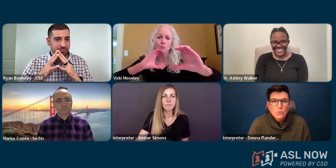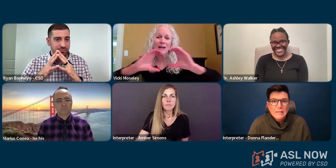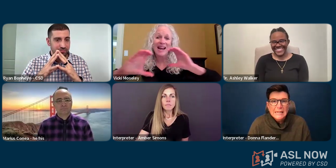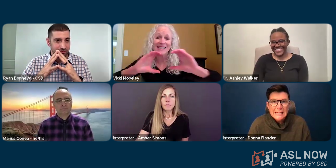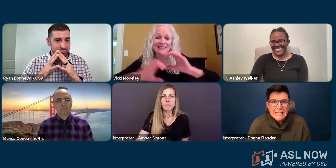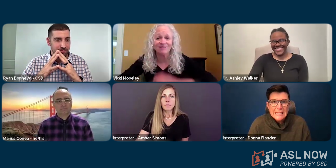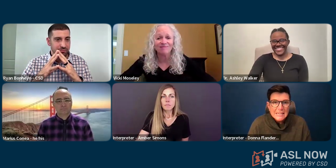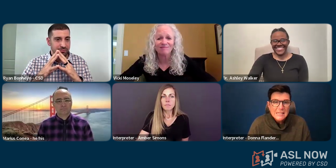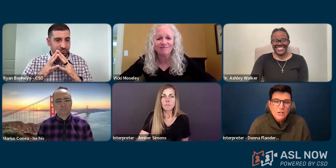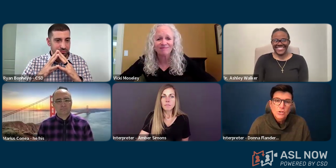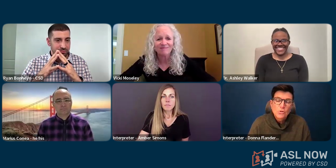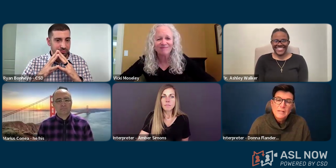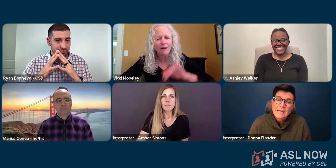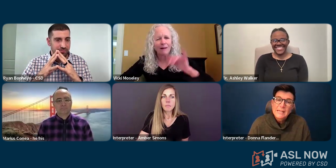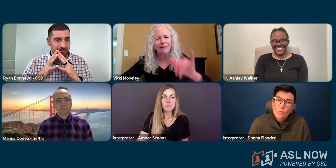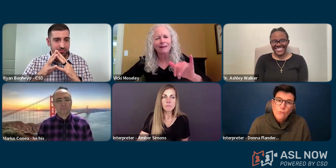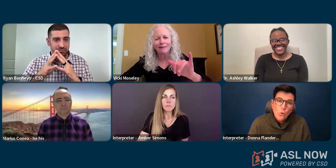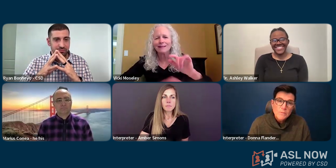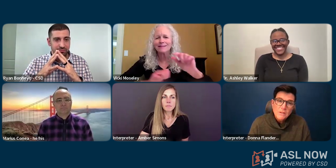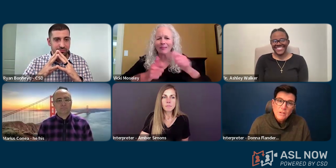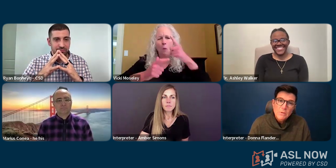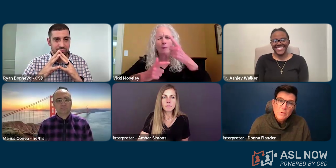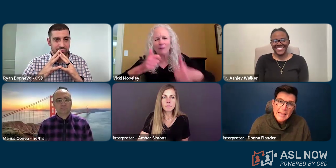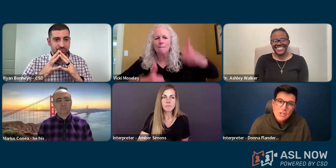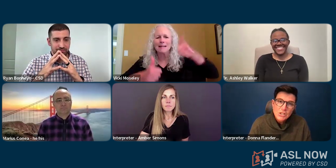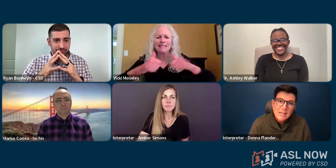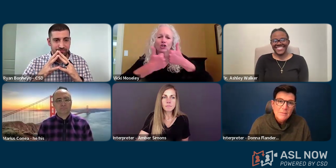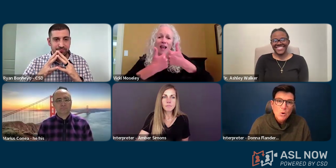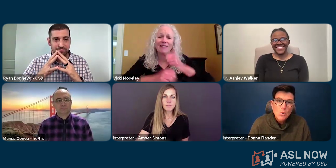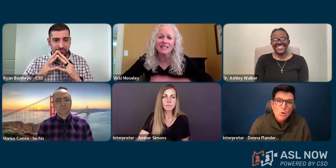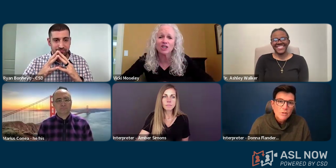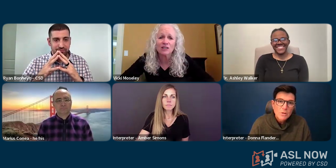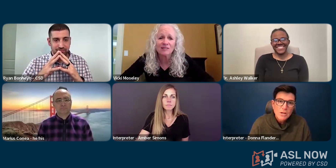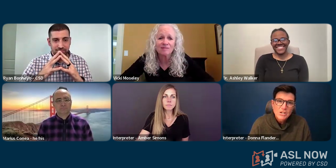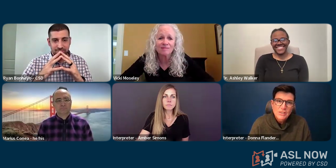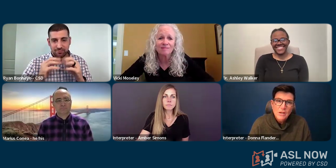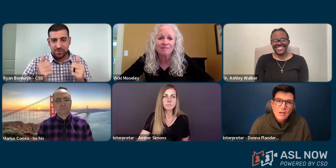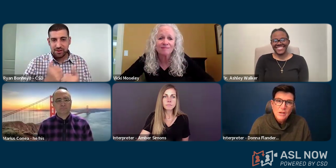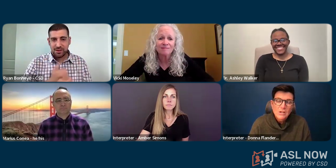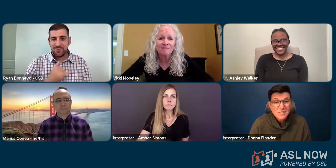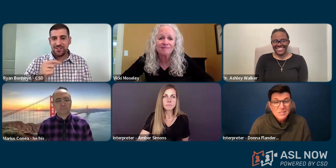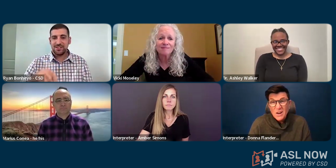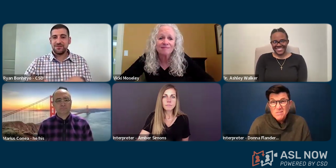in their unique needs and their unique forms of communication and the modes of communication that we use.